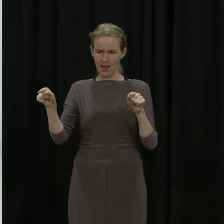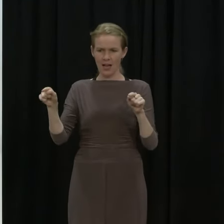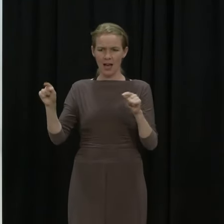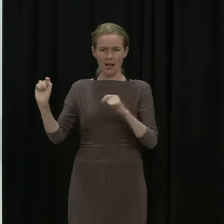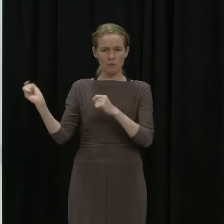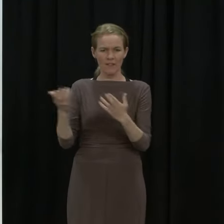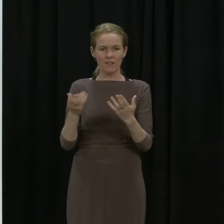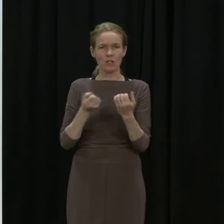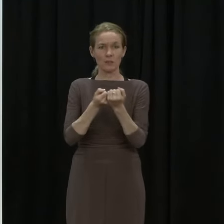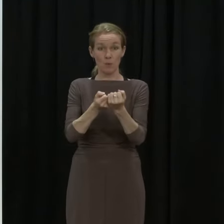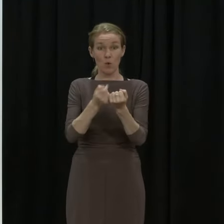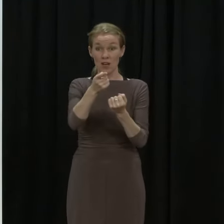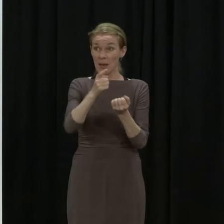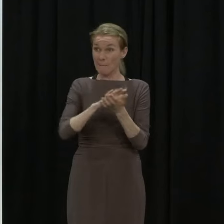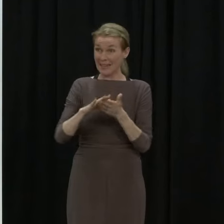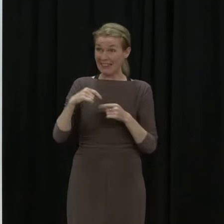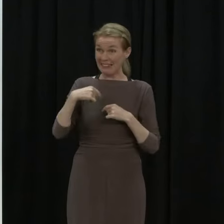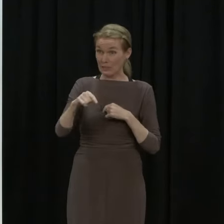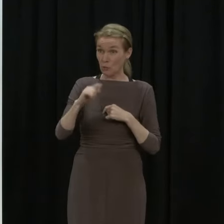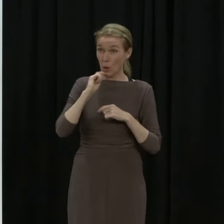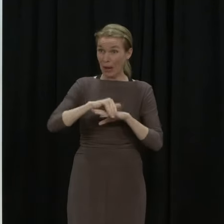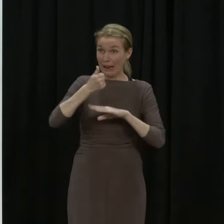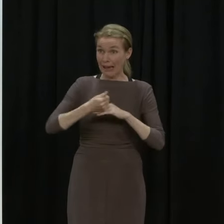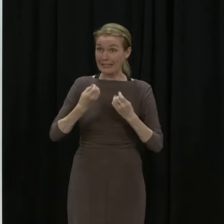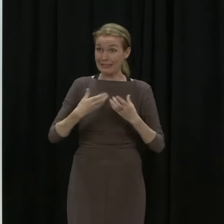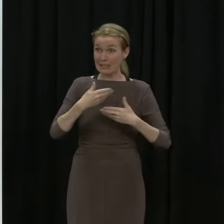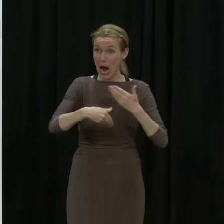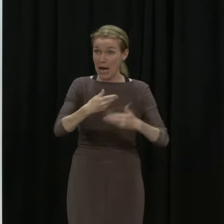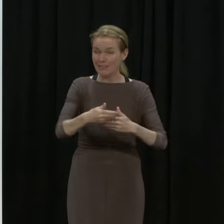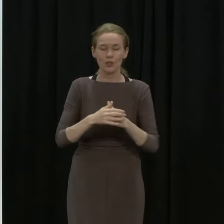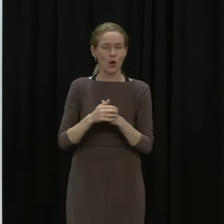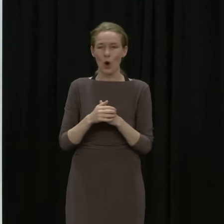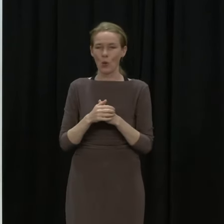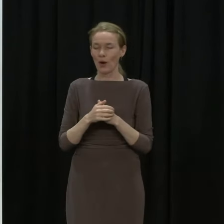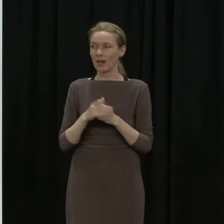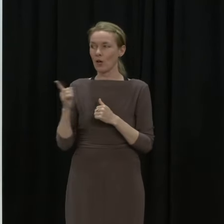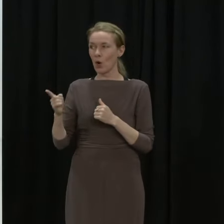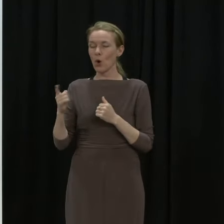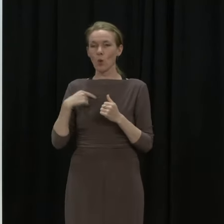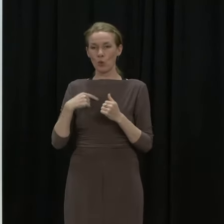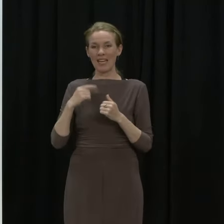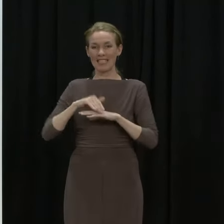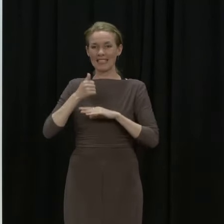positive cases identified are linked into the health system. We want to take the time to be